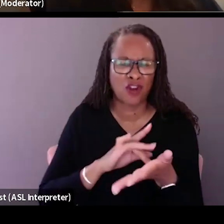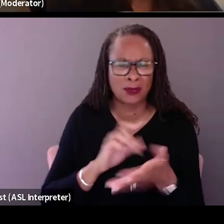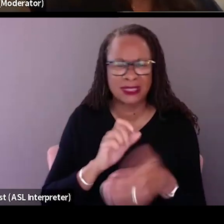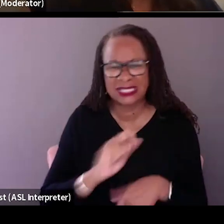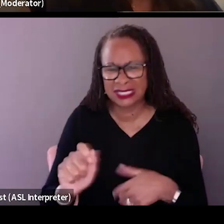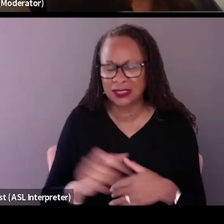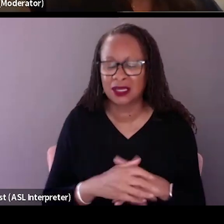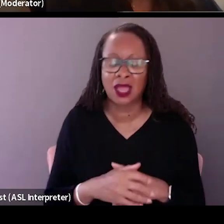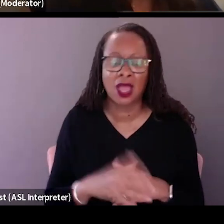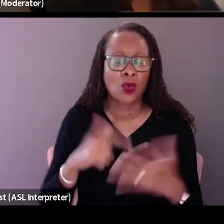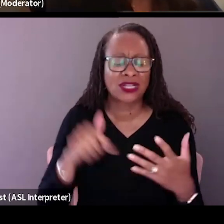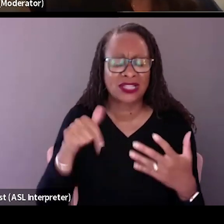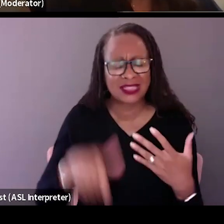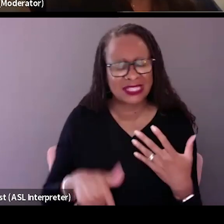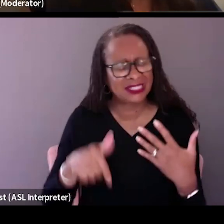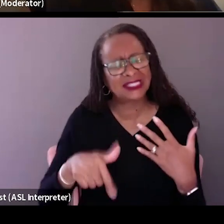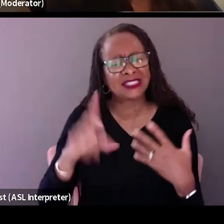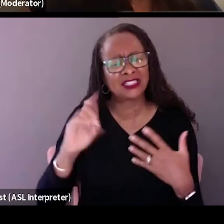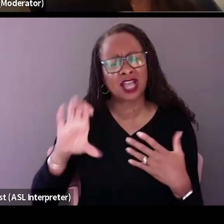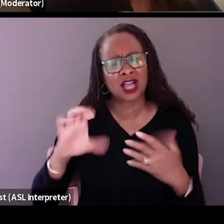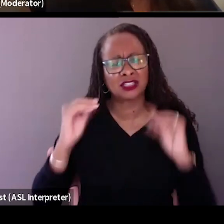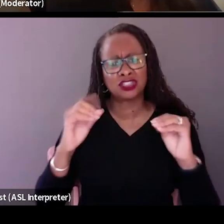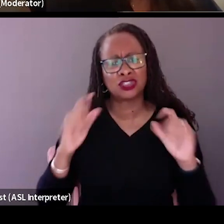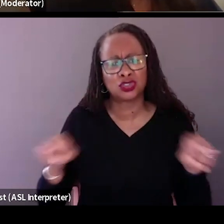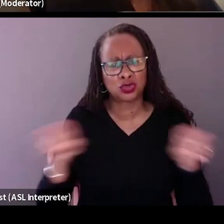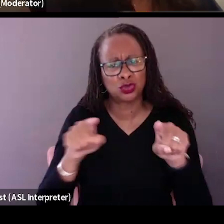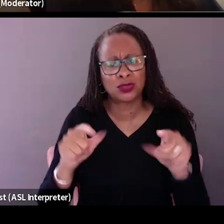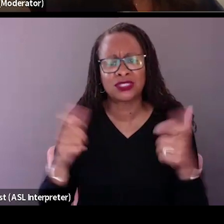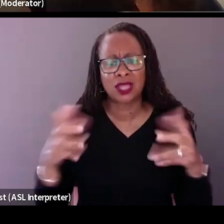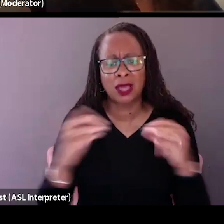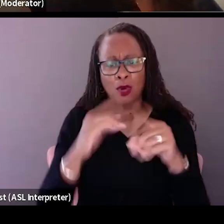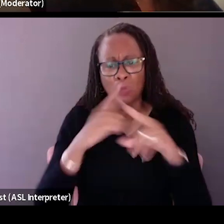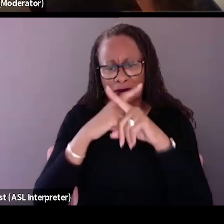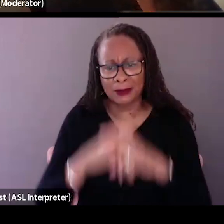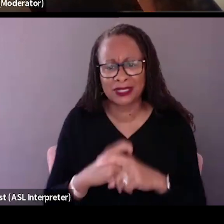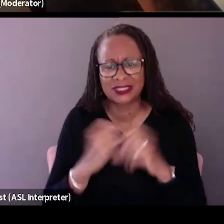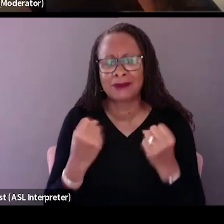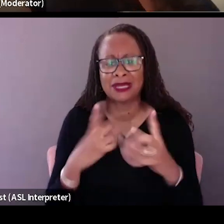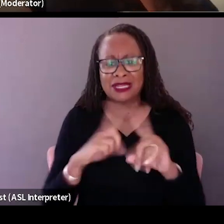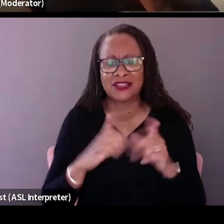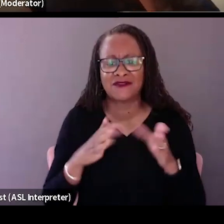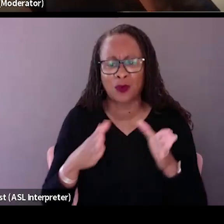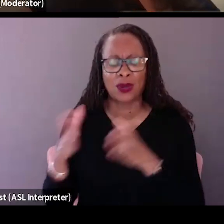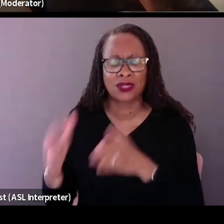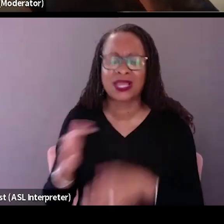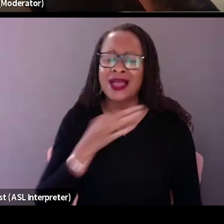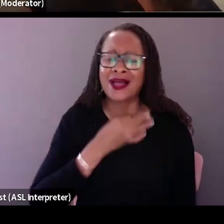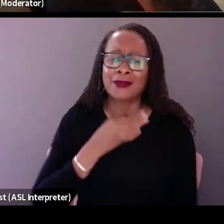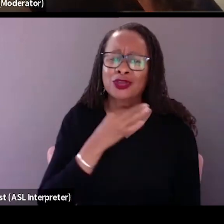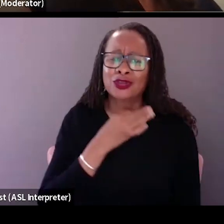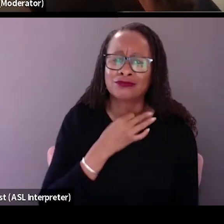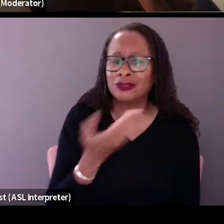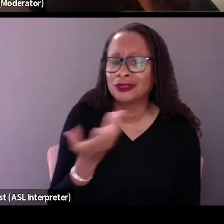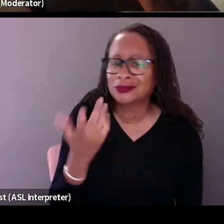I imagine this one was so much more complex in so many different ways, but I'm curious of what you came out having learned.